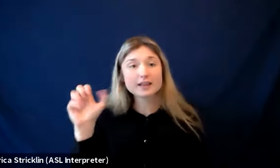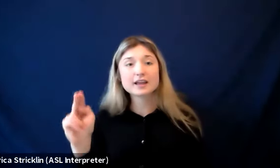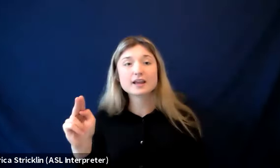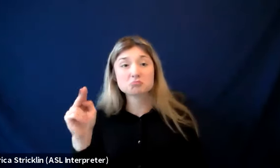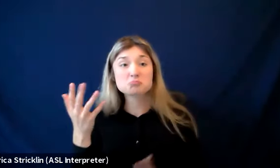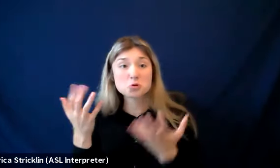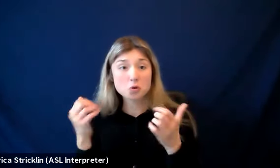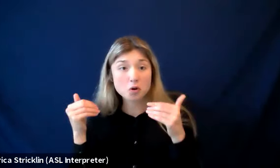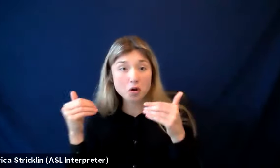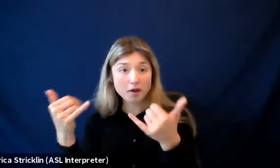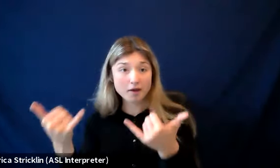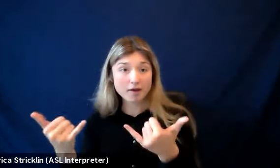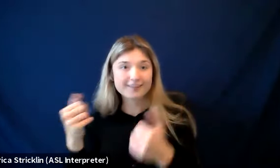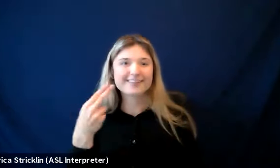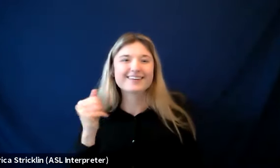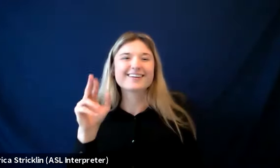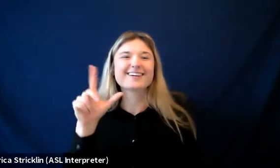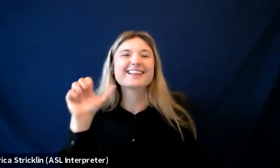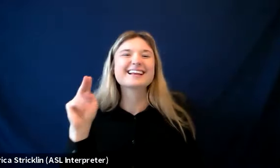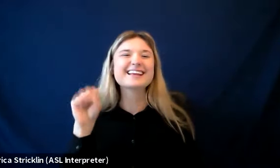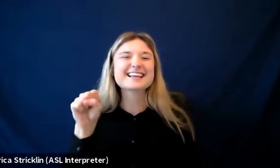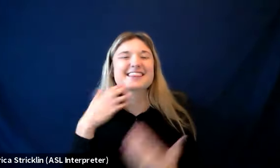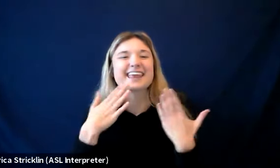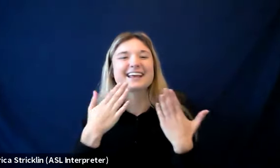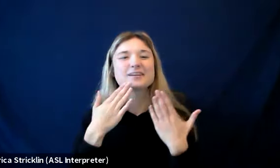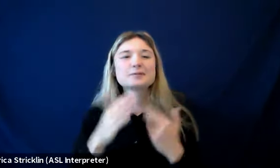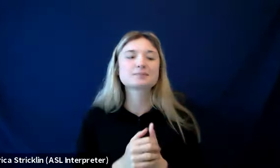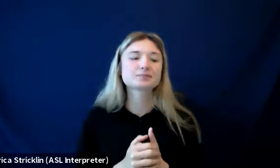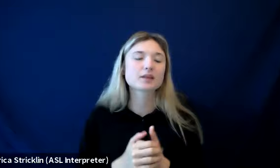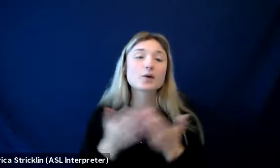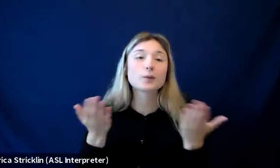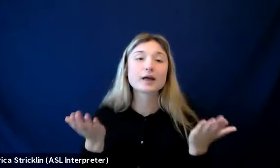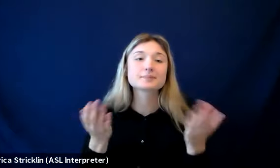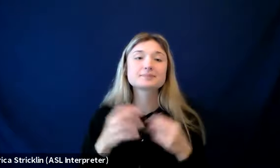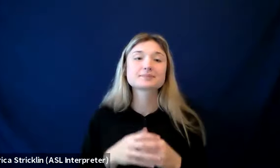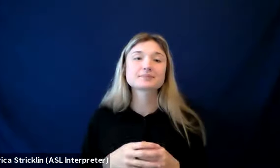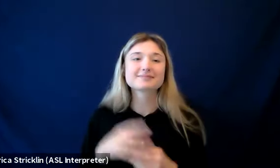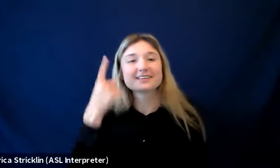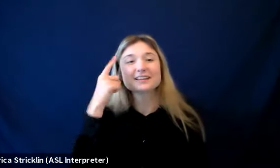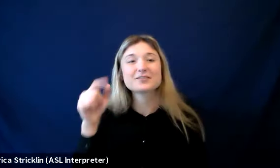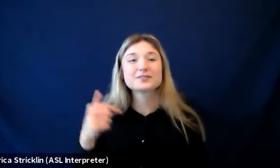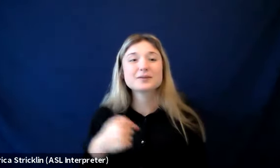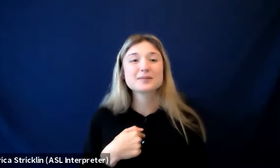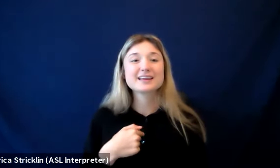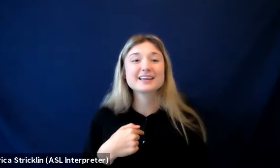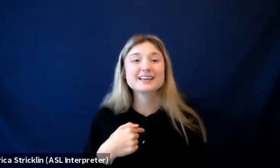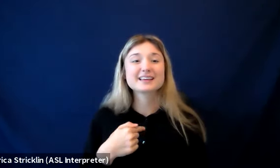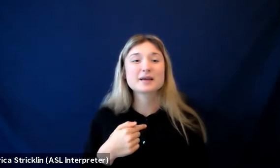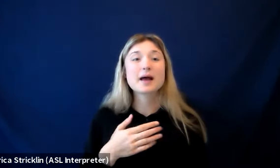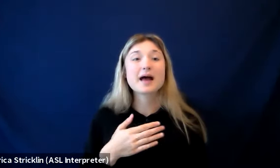go. Oh yes, thanks. Um, well for me I lost my sight.